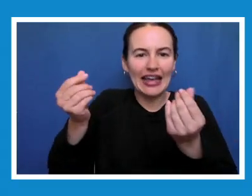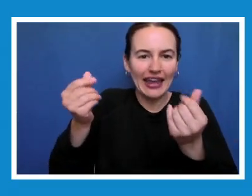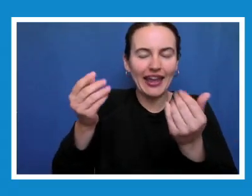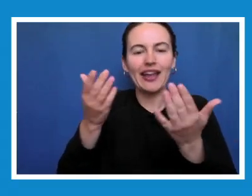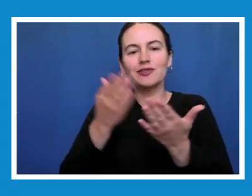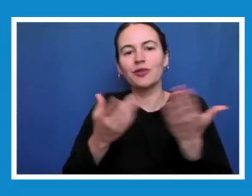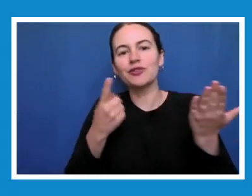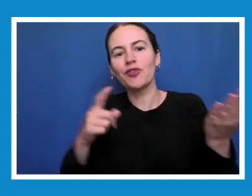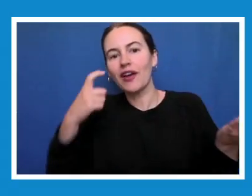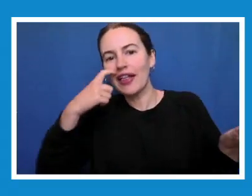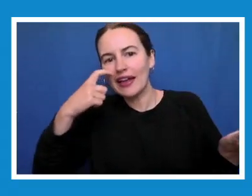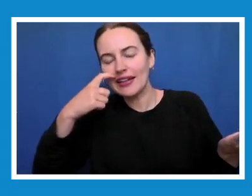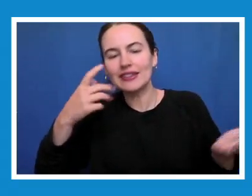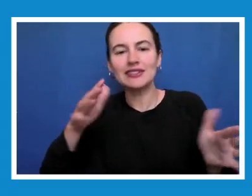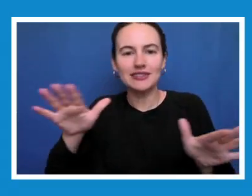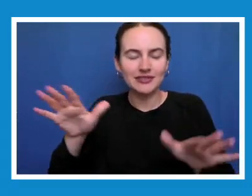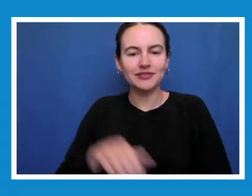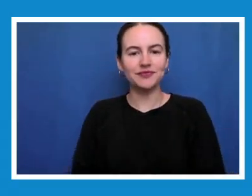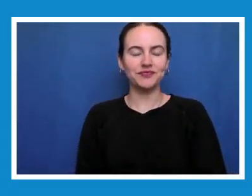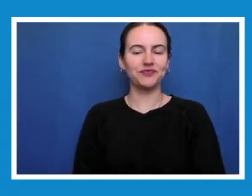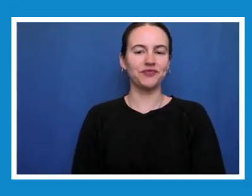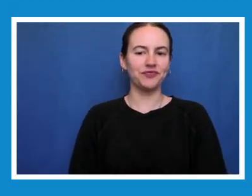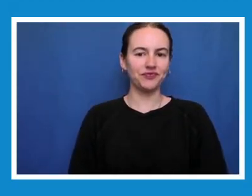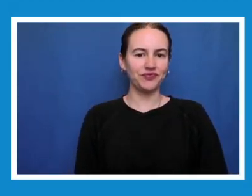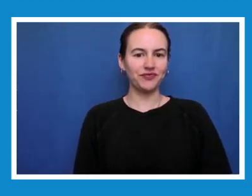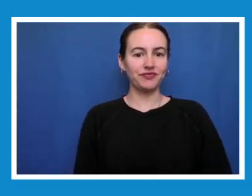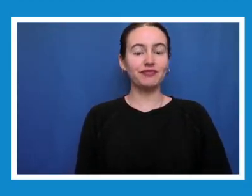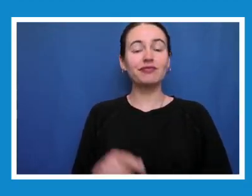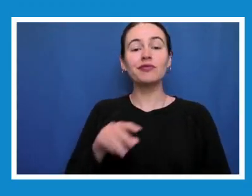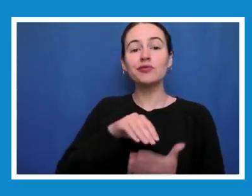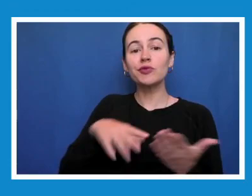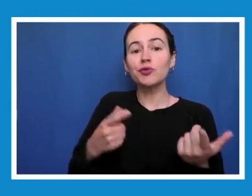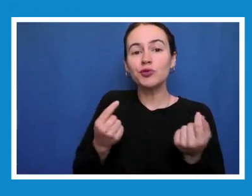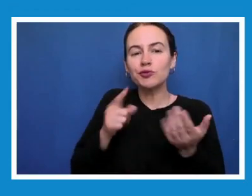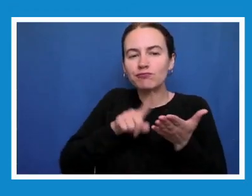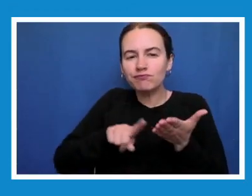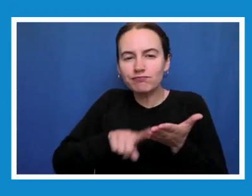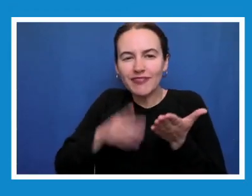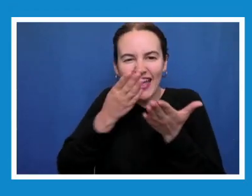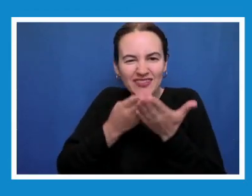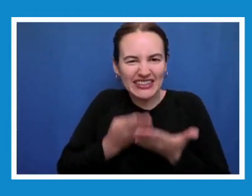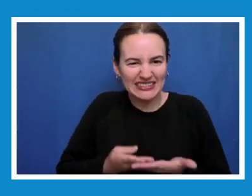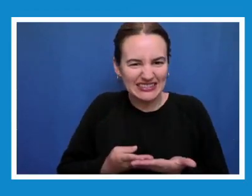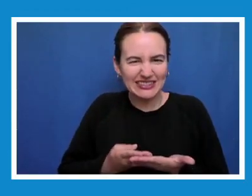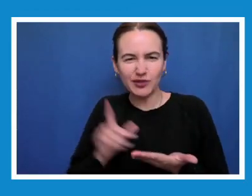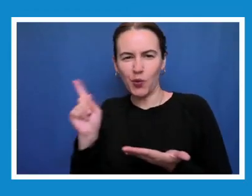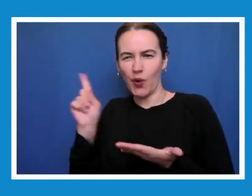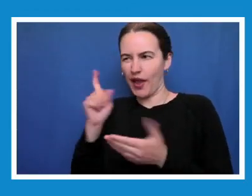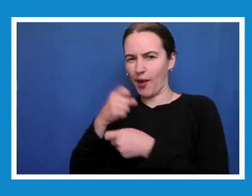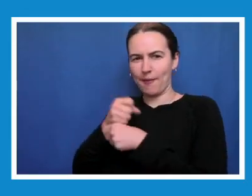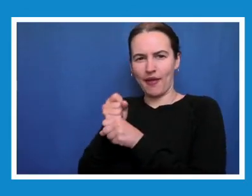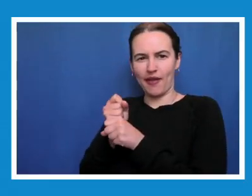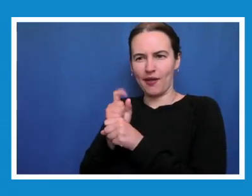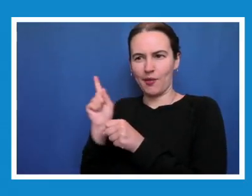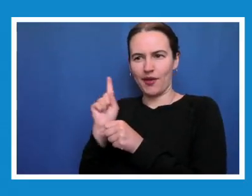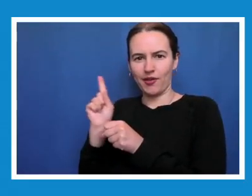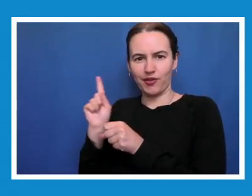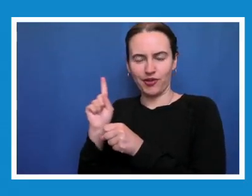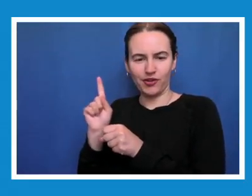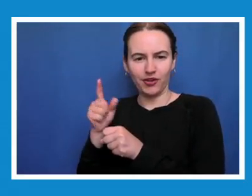they also look uh for evidence on the components themselves for where they were manufactured so you can see them